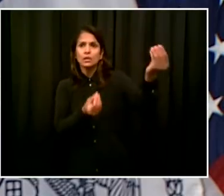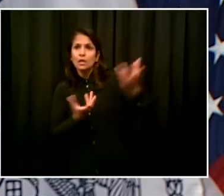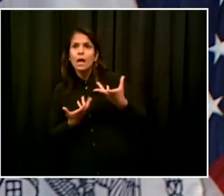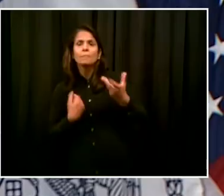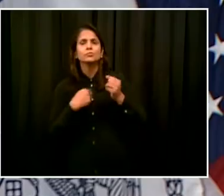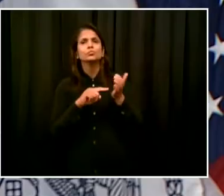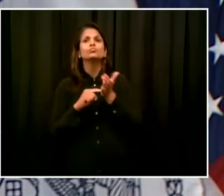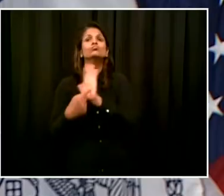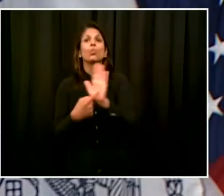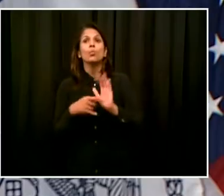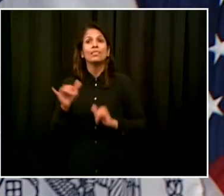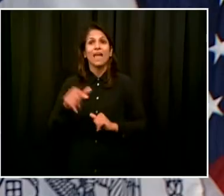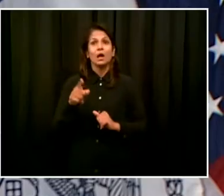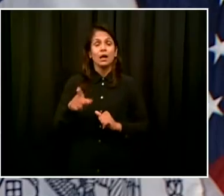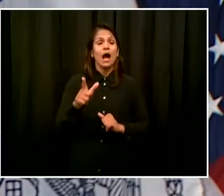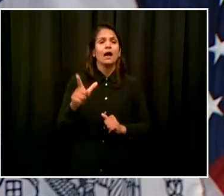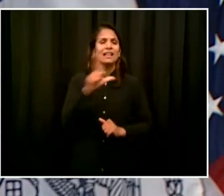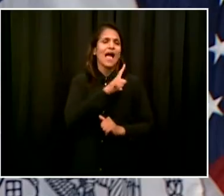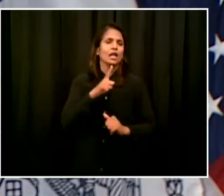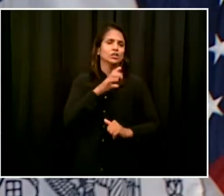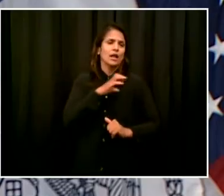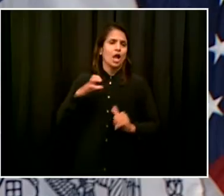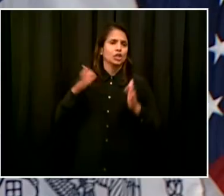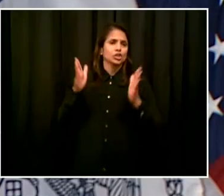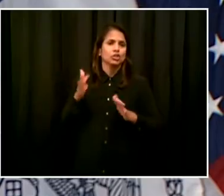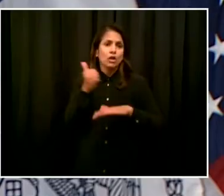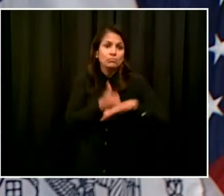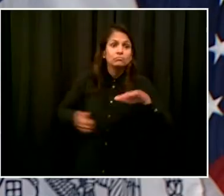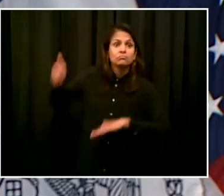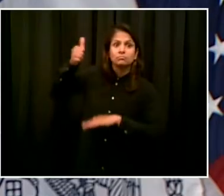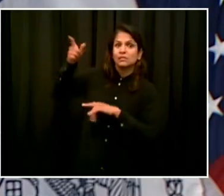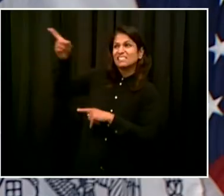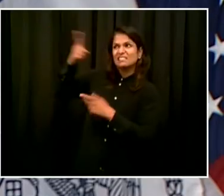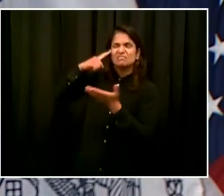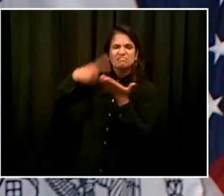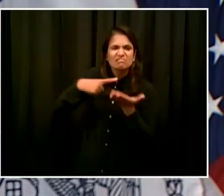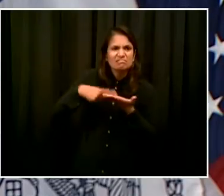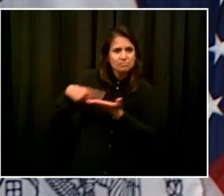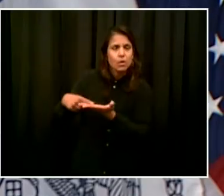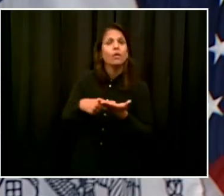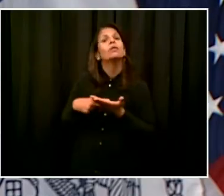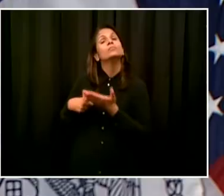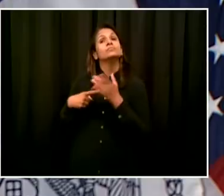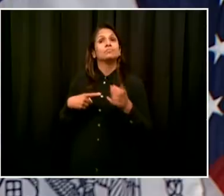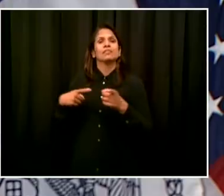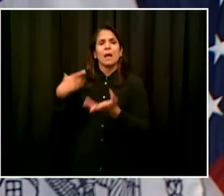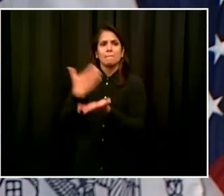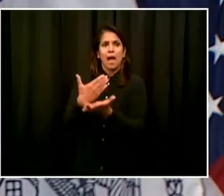IS TIME TO BRING BACK THE LEGLAISTOR. WE HAVE SOME NUMBERS AND ASK THEM TO COME